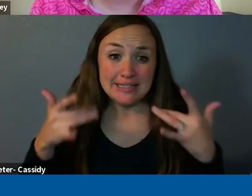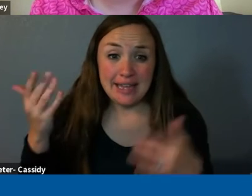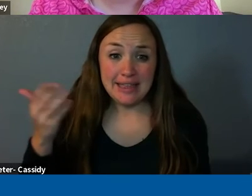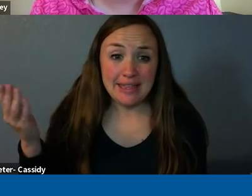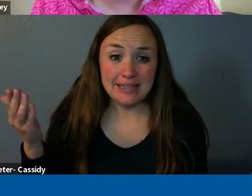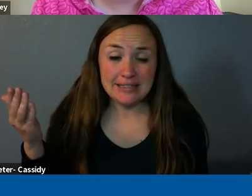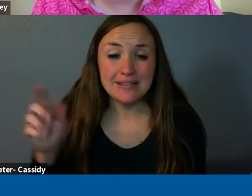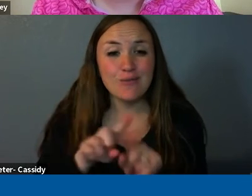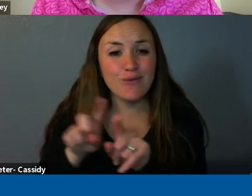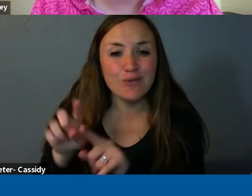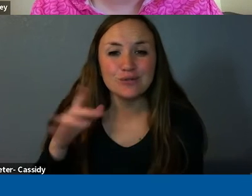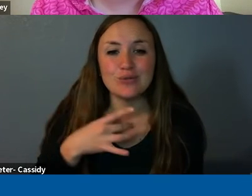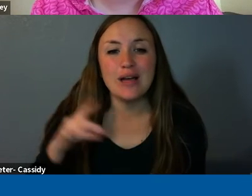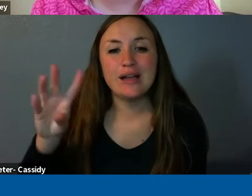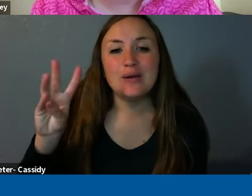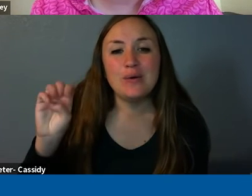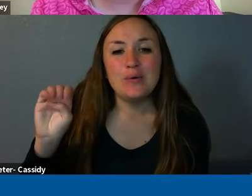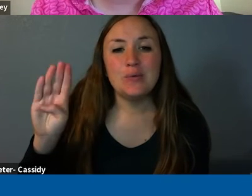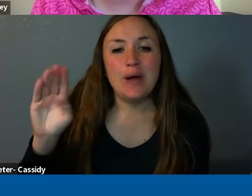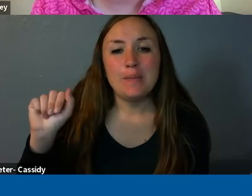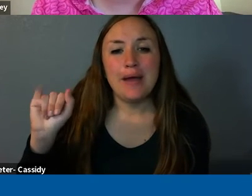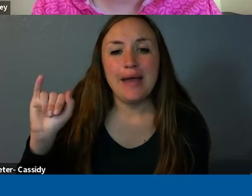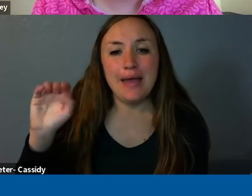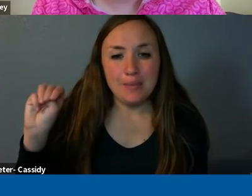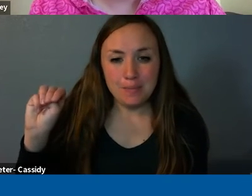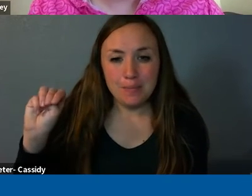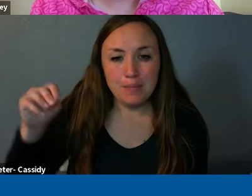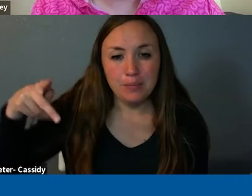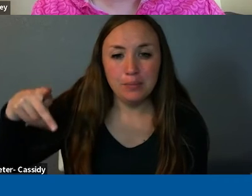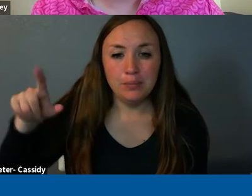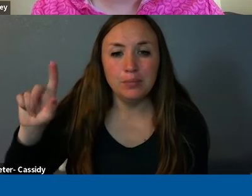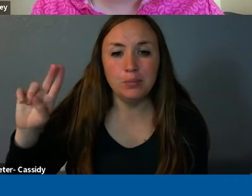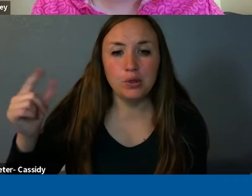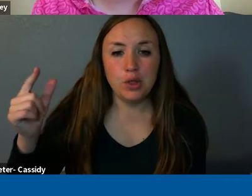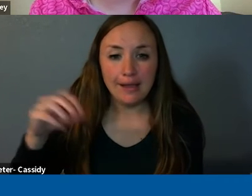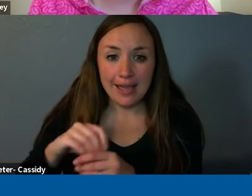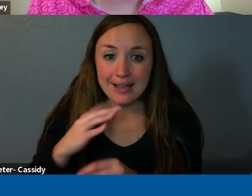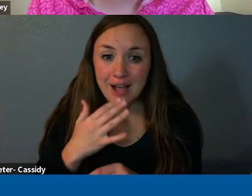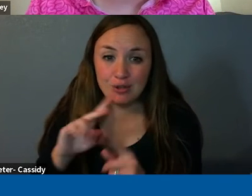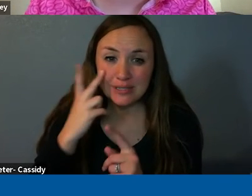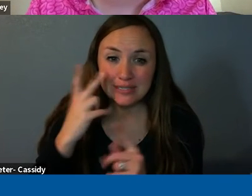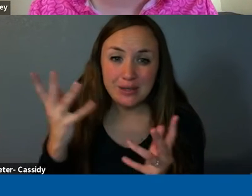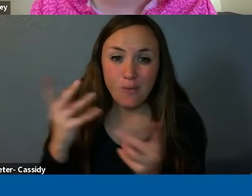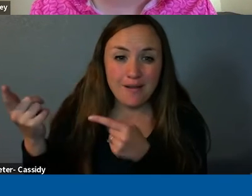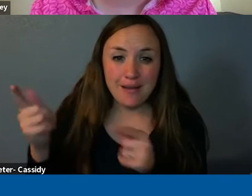I also like the WebAIM, just plug in two colors and see what pops out for contrast ratio.